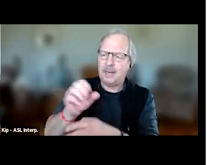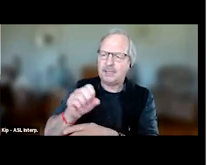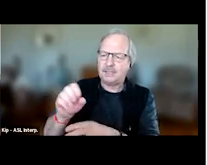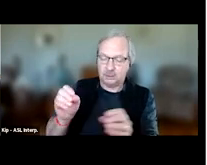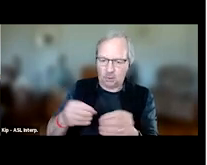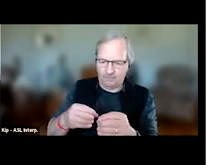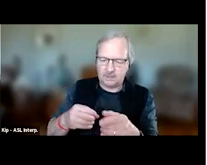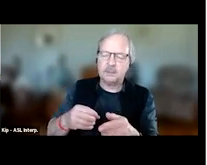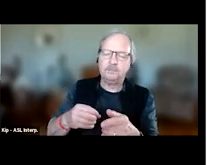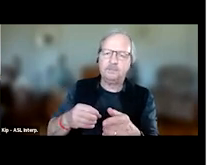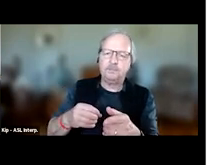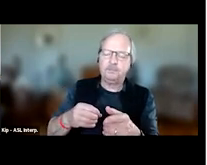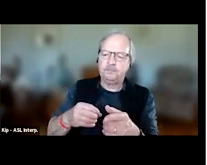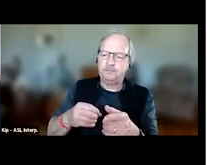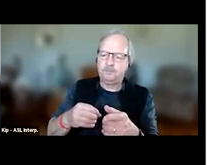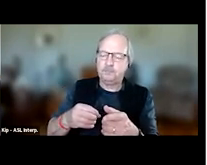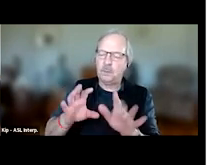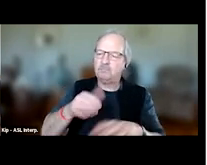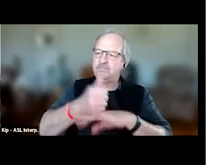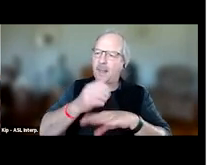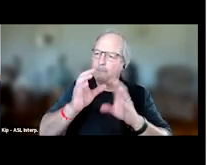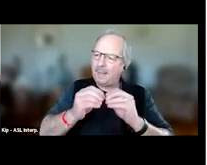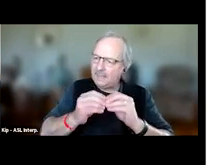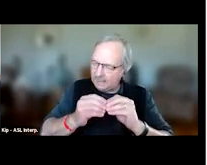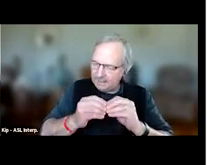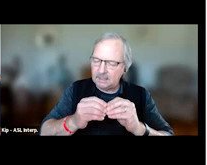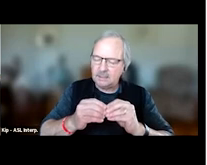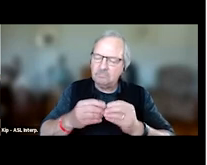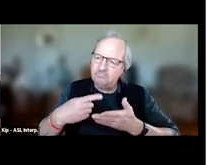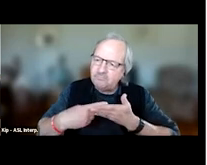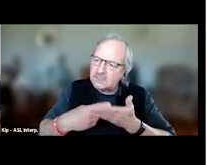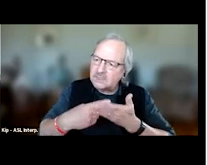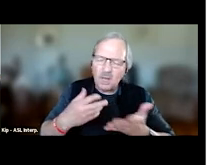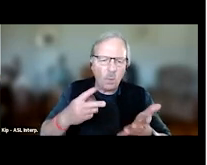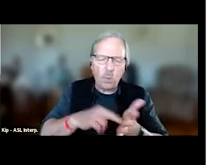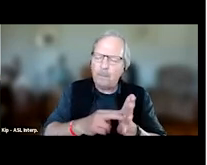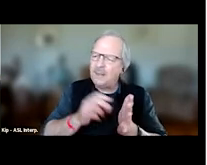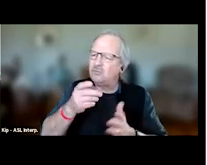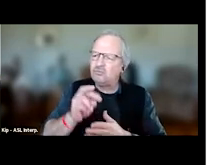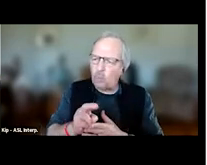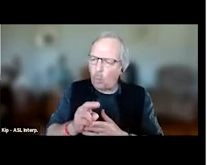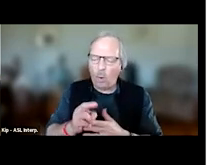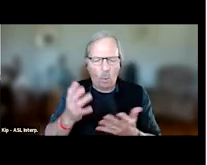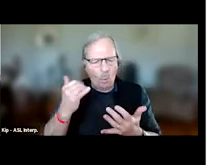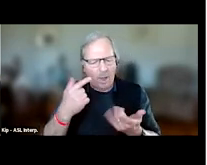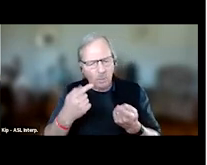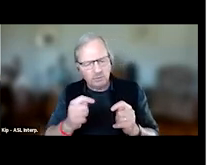and we were able to start having meetings and discussing just like what SOAR is why we're trying to establish something more formal